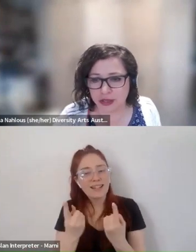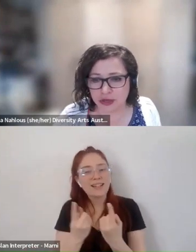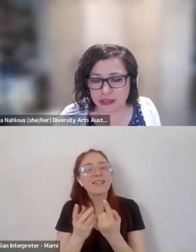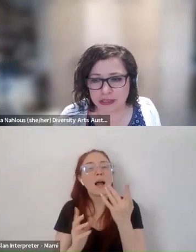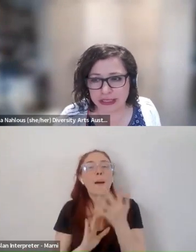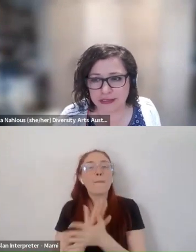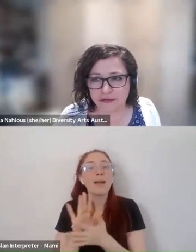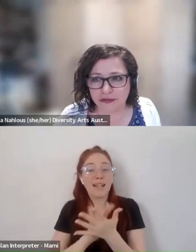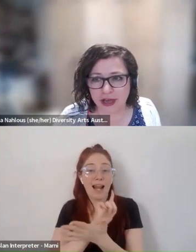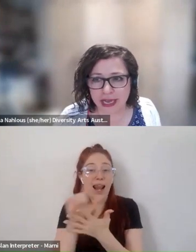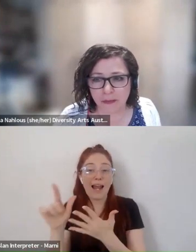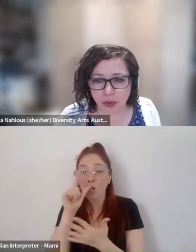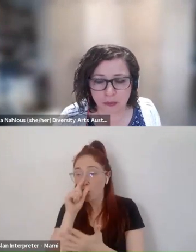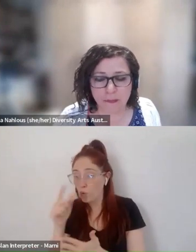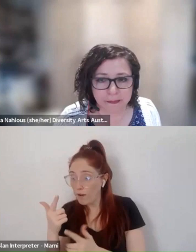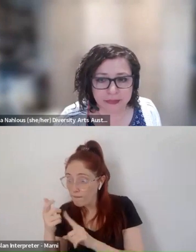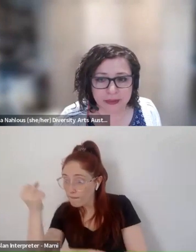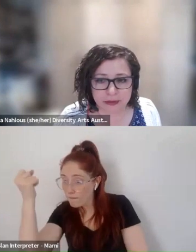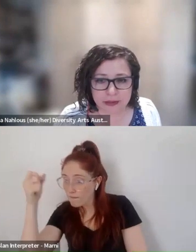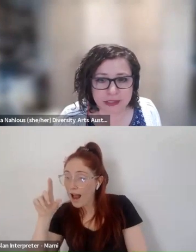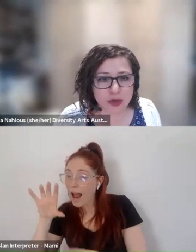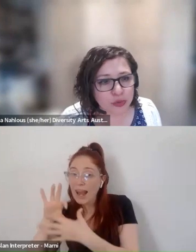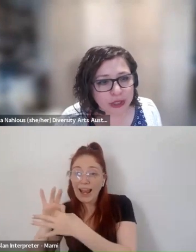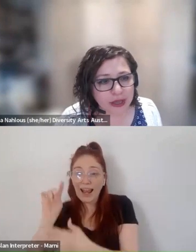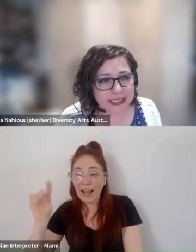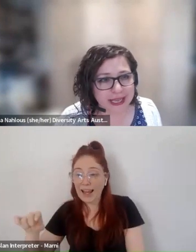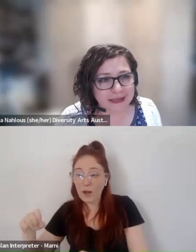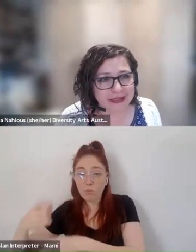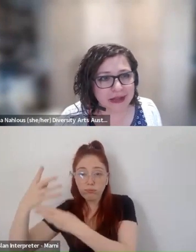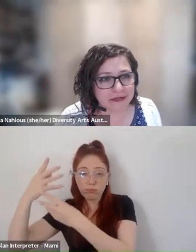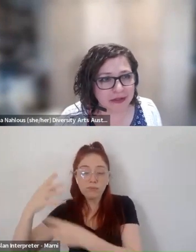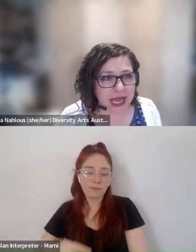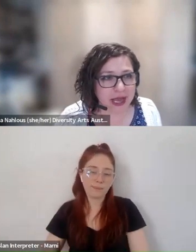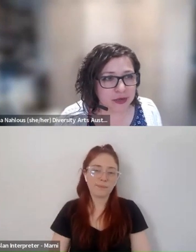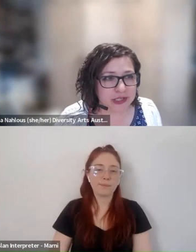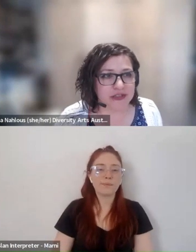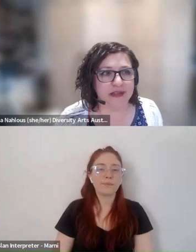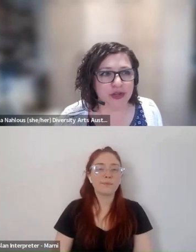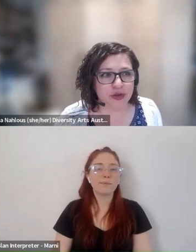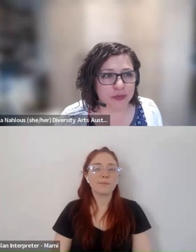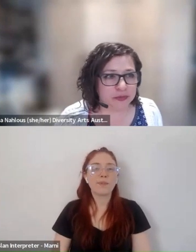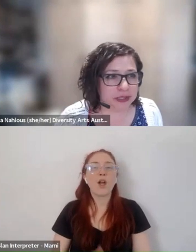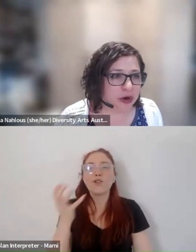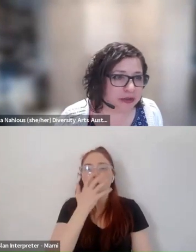use those links and find out more. So who would like to answer that very hard question that you could probably write a